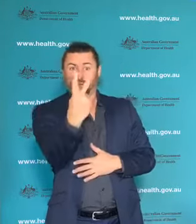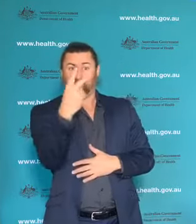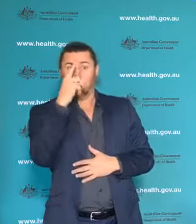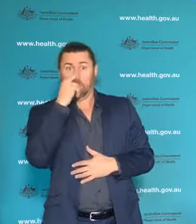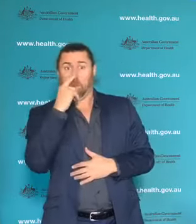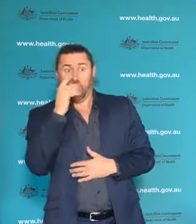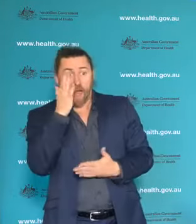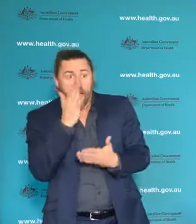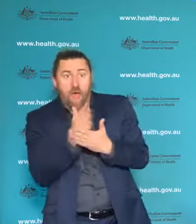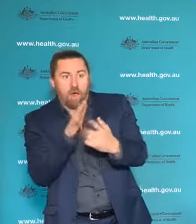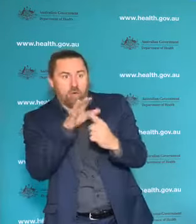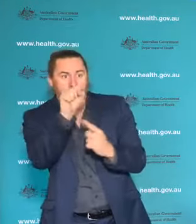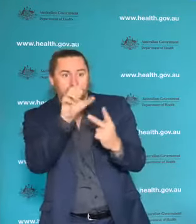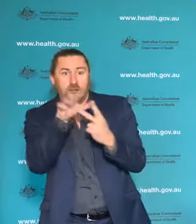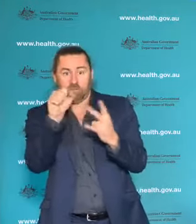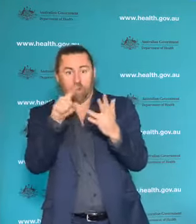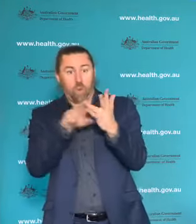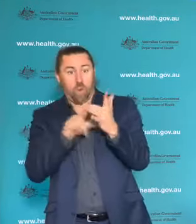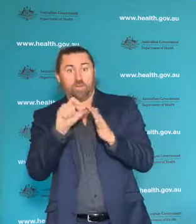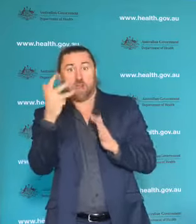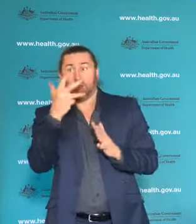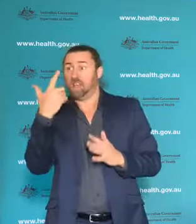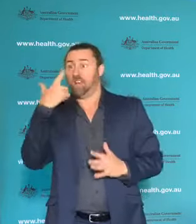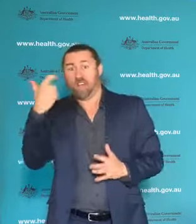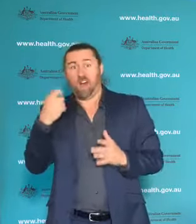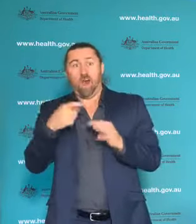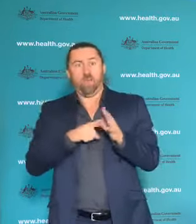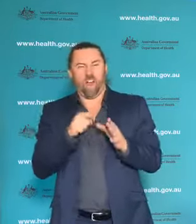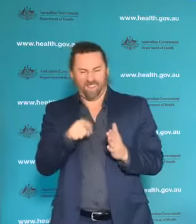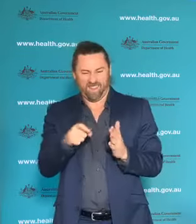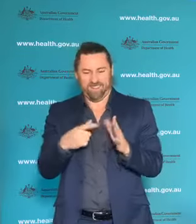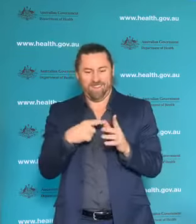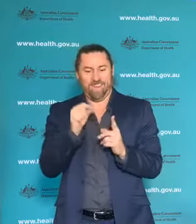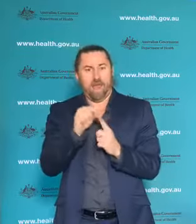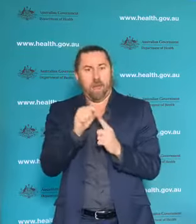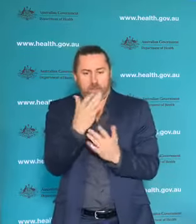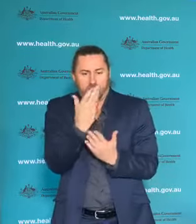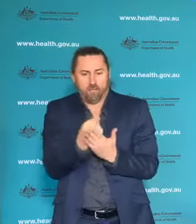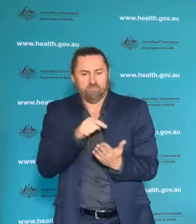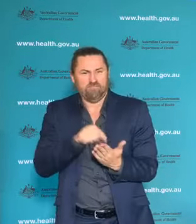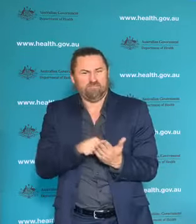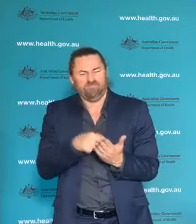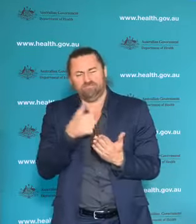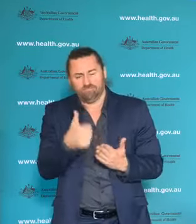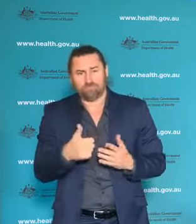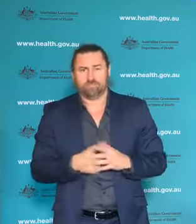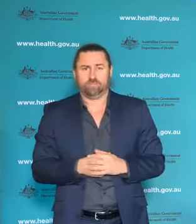as having COVID-19. This identification of these contacts and the identification